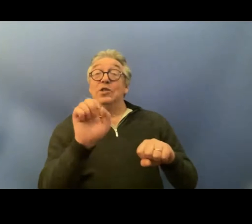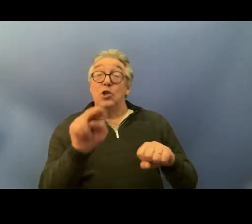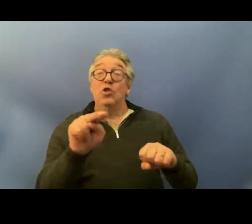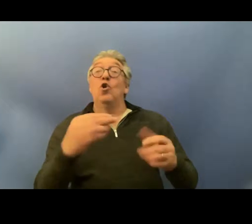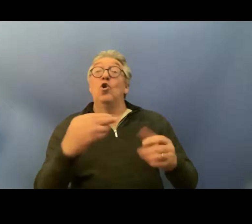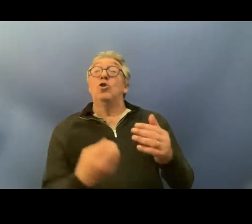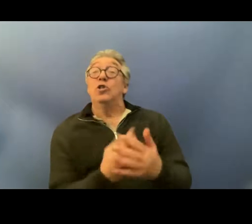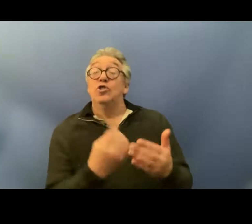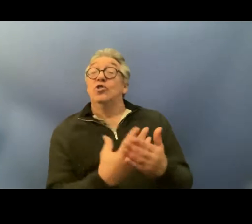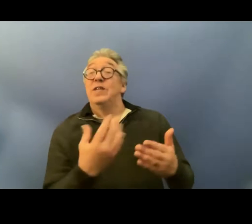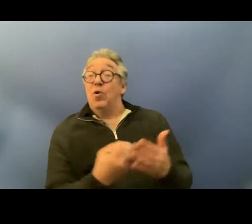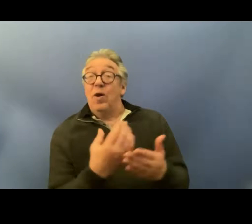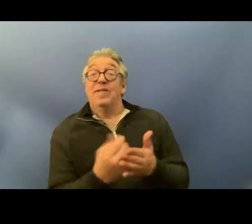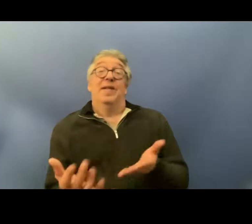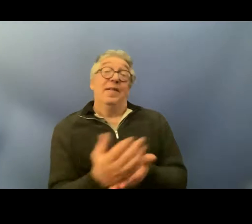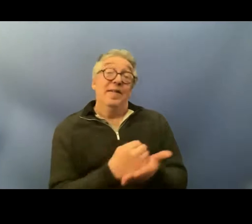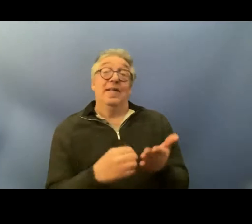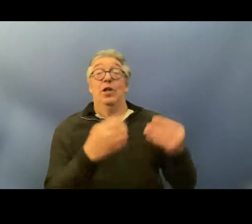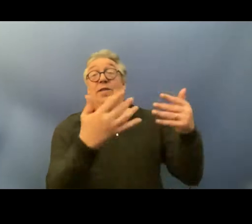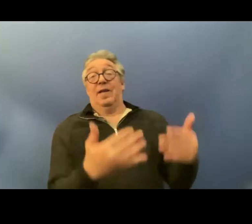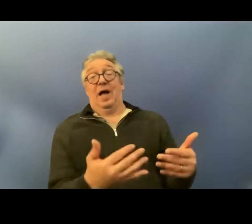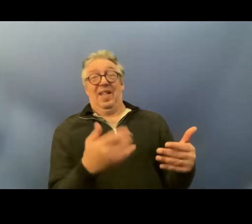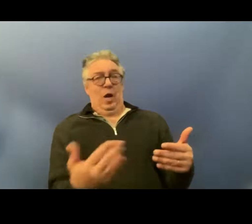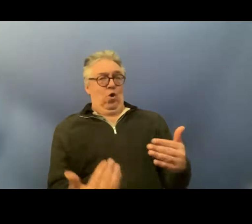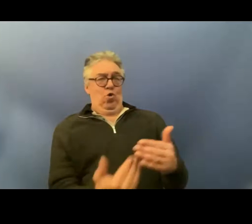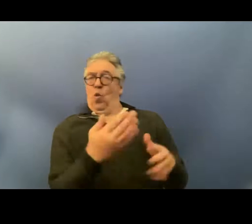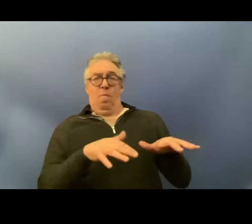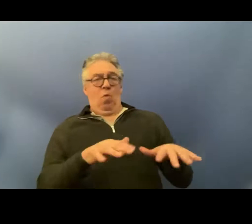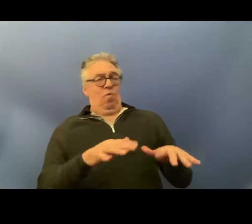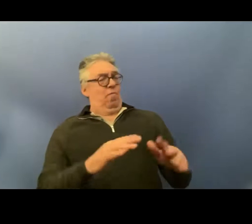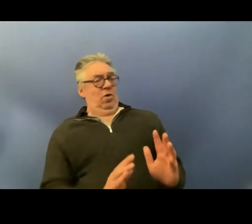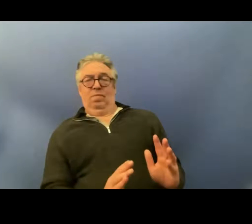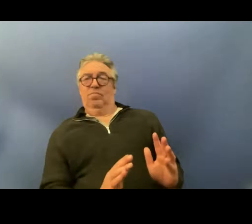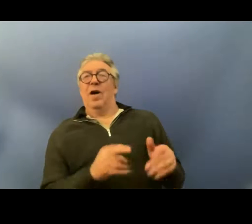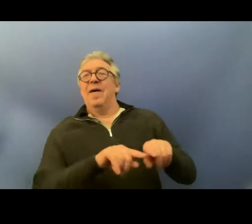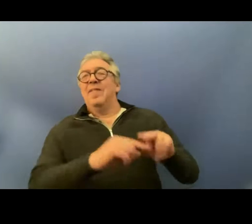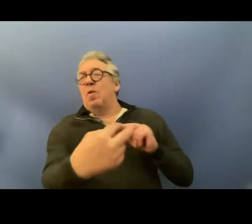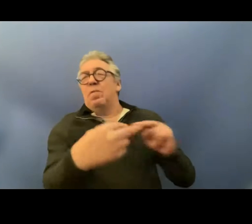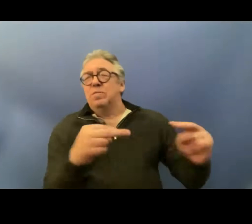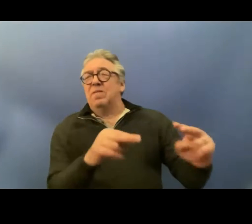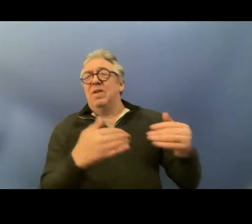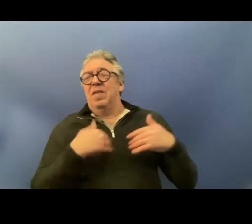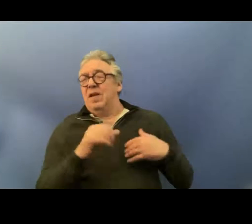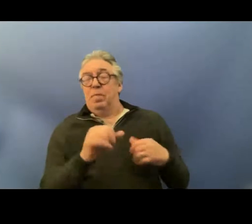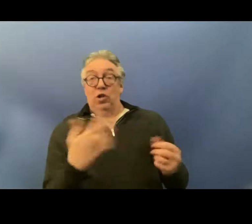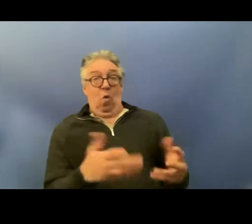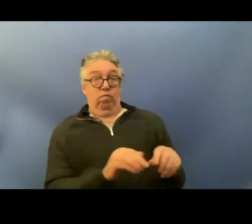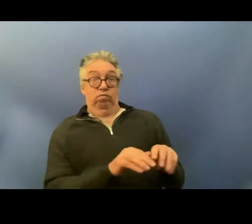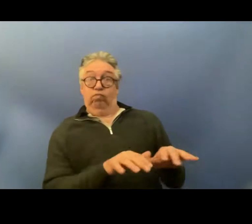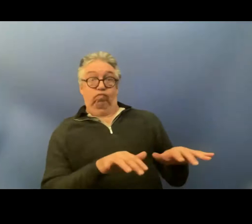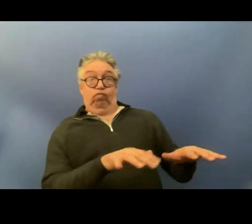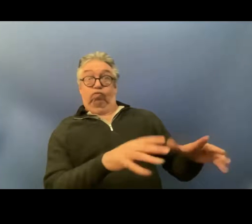It's coming along with different angles for different perspectives and we understand that OPDs have